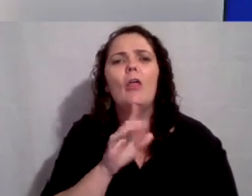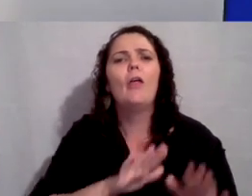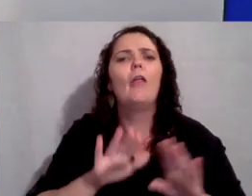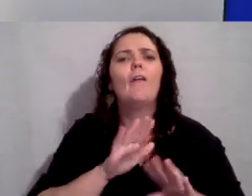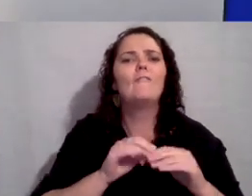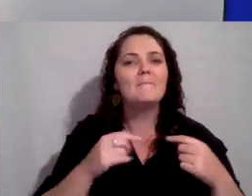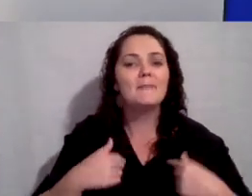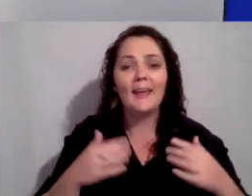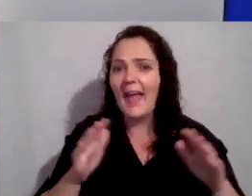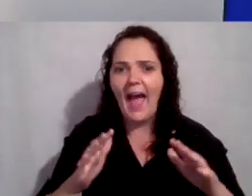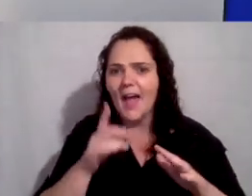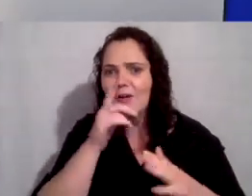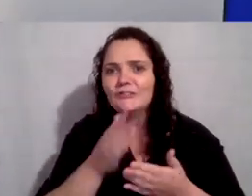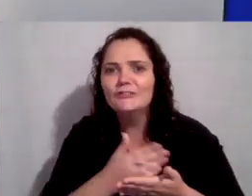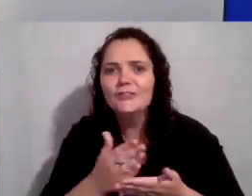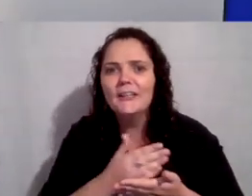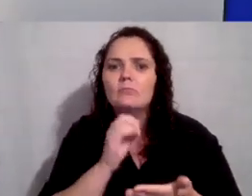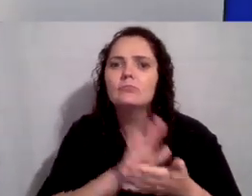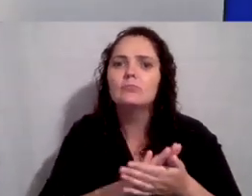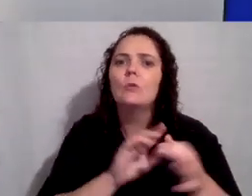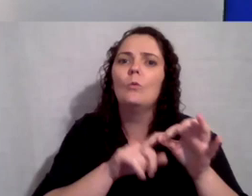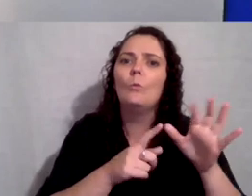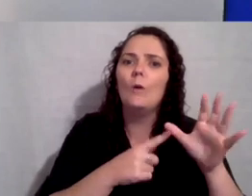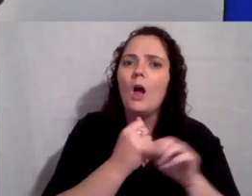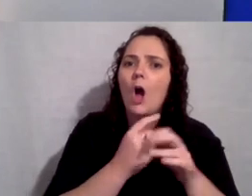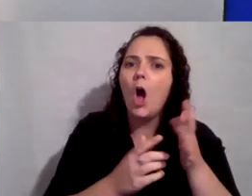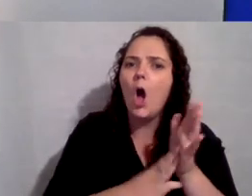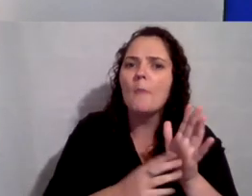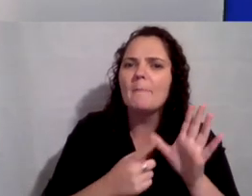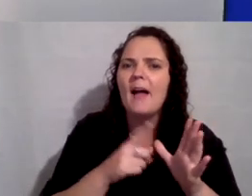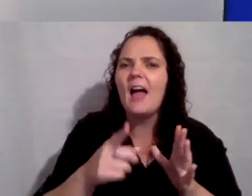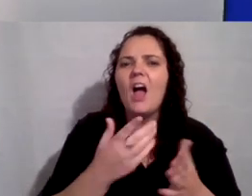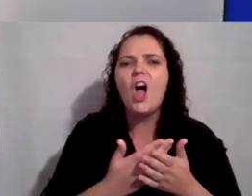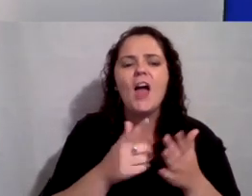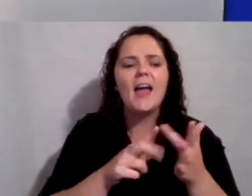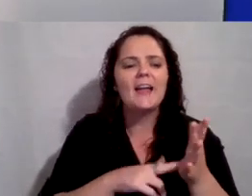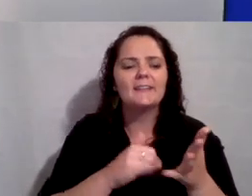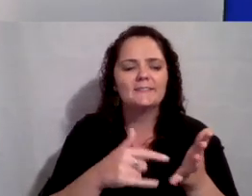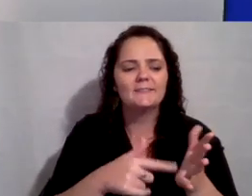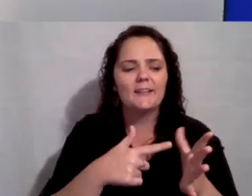to find, I know a lot of you have been sharing your stuff with QAGOMA and with me personally through Instagram and other